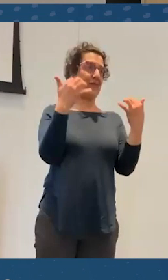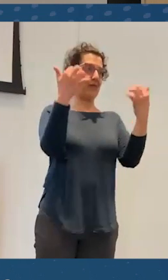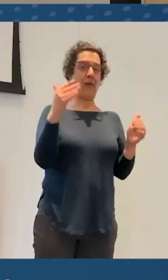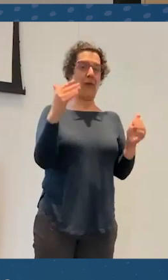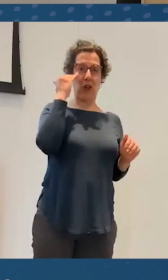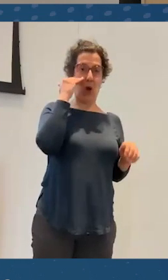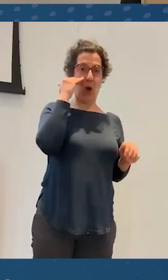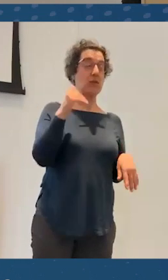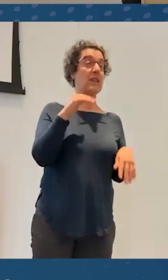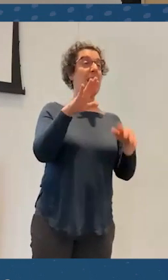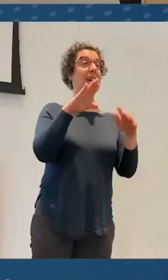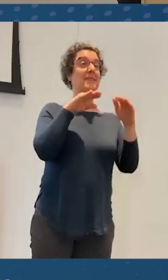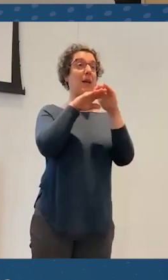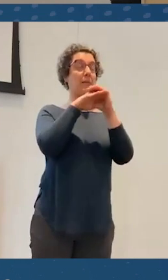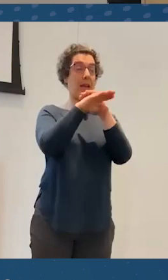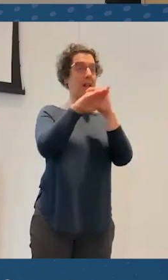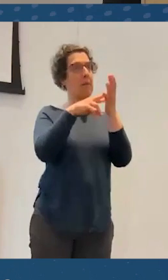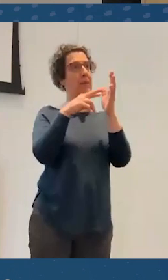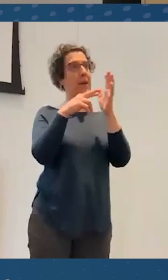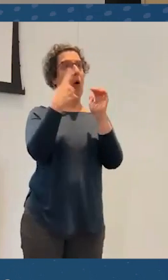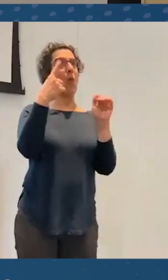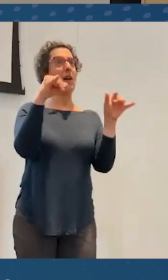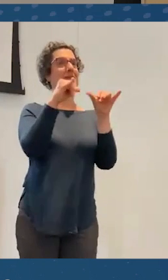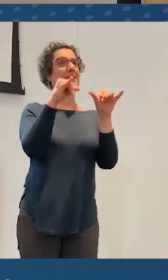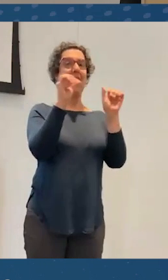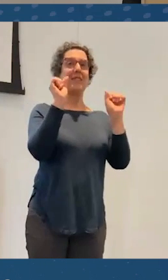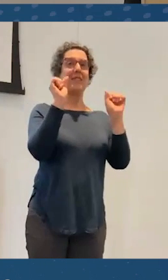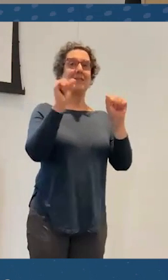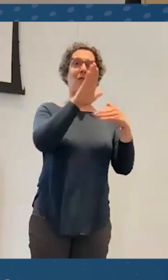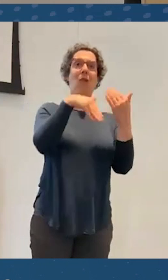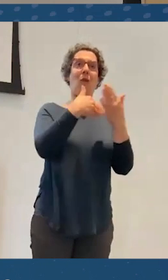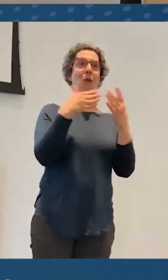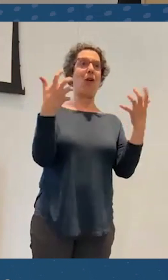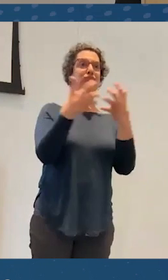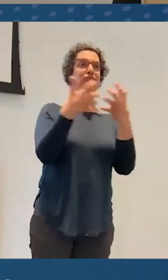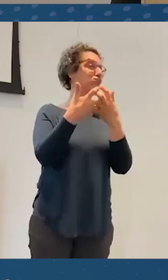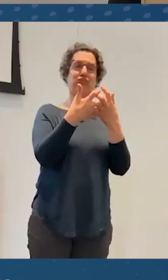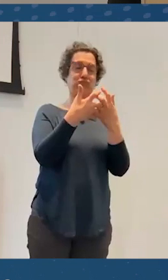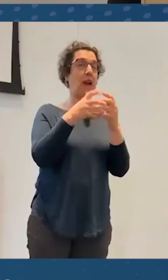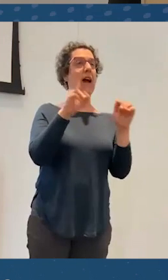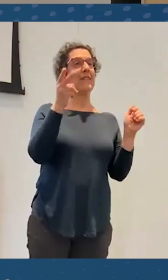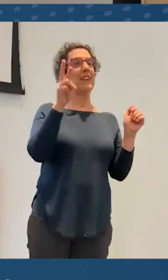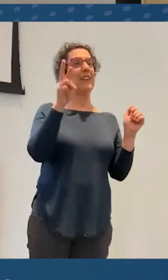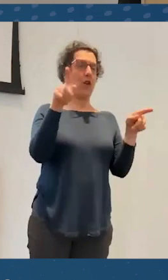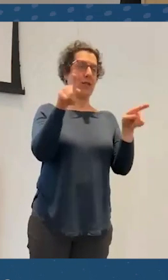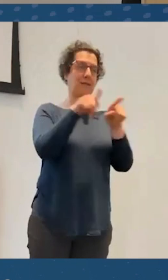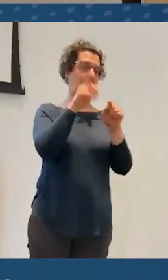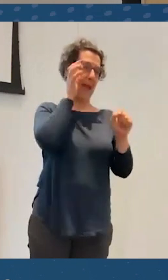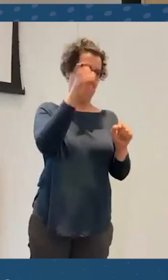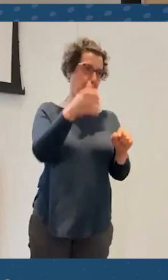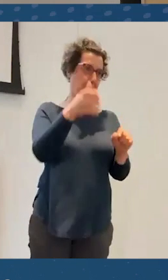accessibility isn't a one-size-fits-all thing and VR subtitles are no different in that regard.